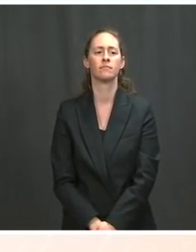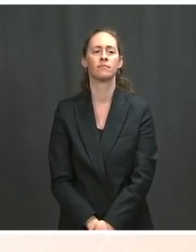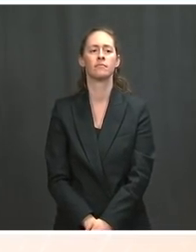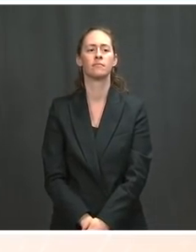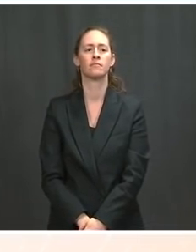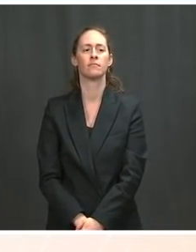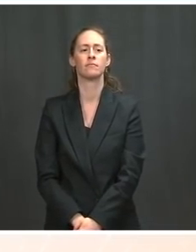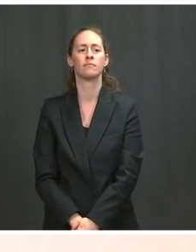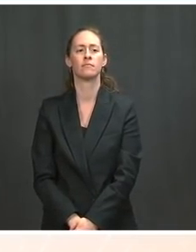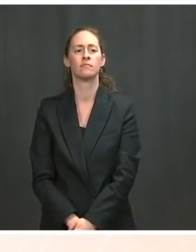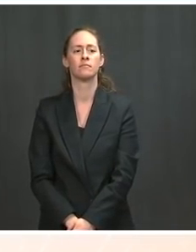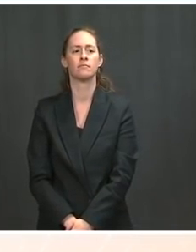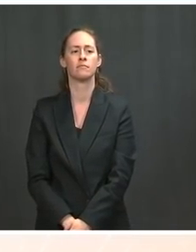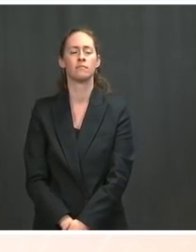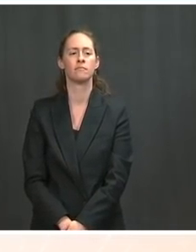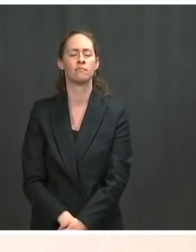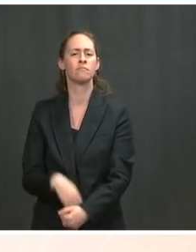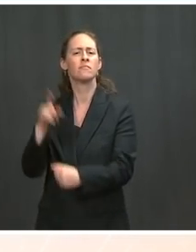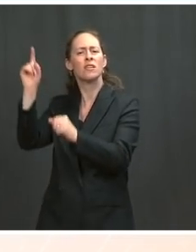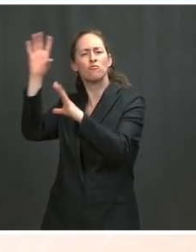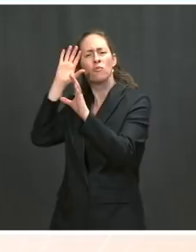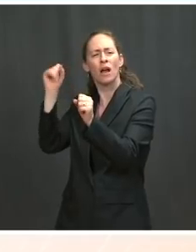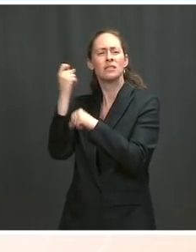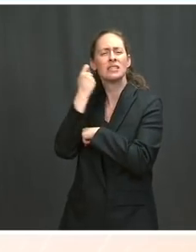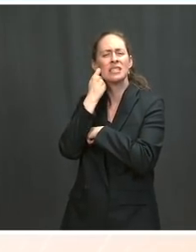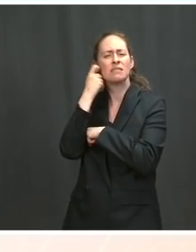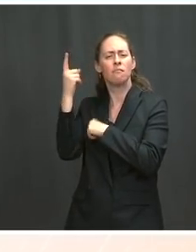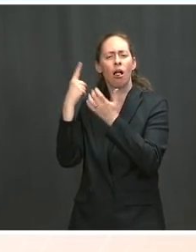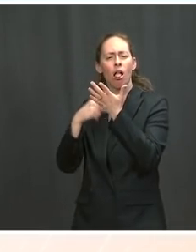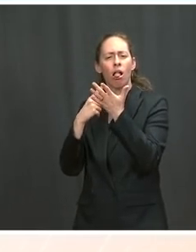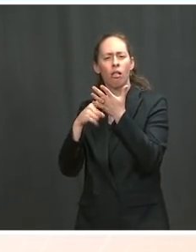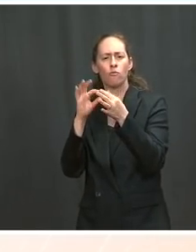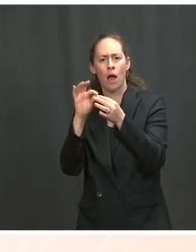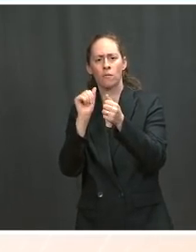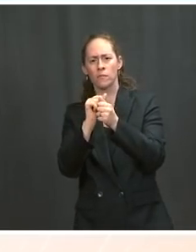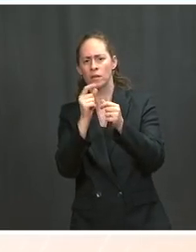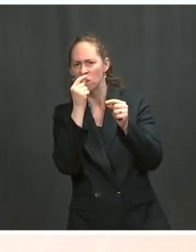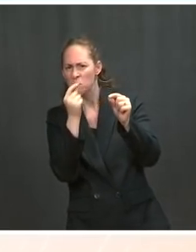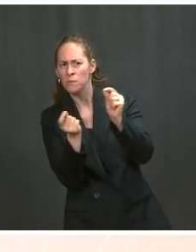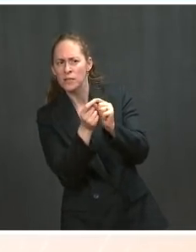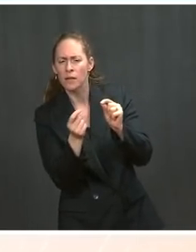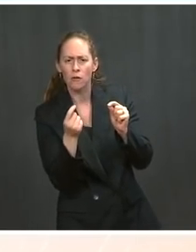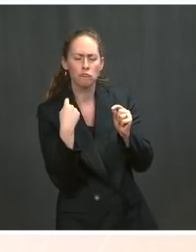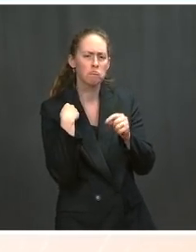but would it be proportional since now the government believes that these hackers do live in Russia --